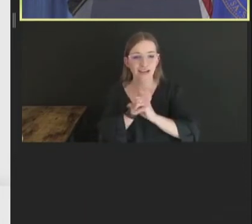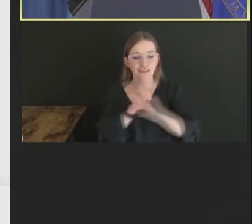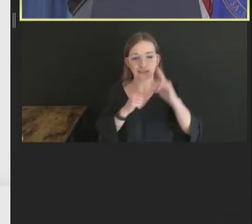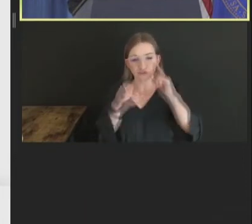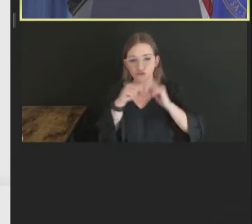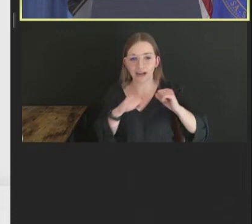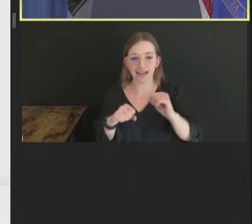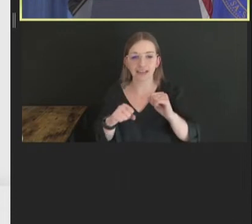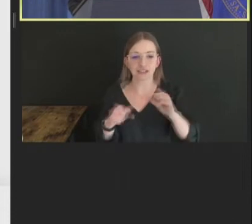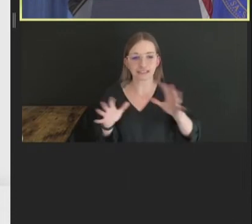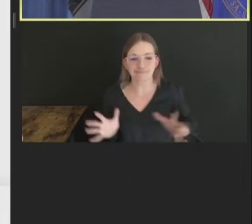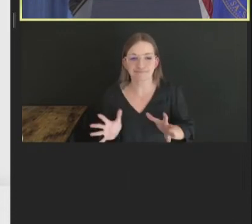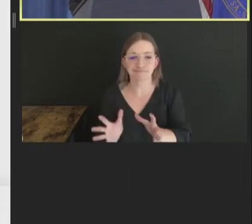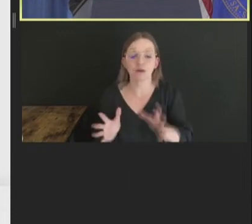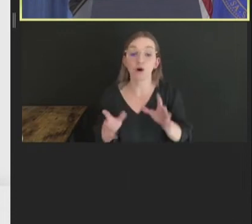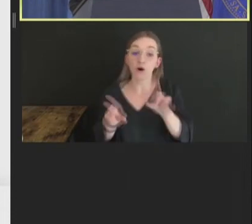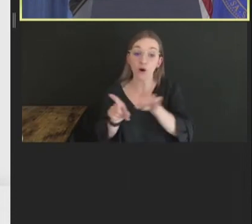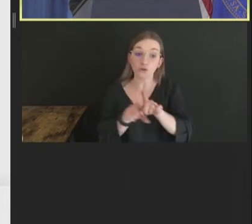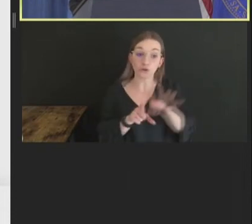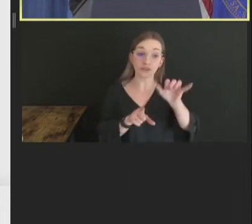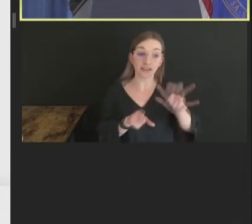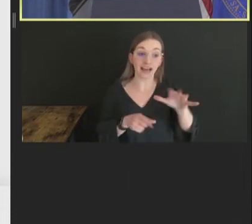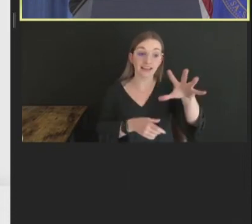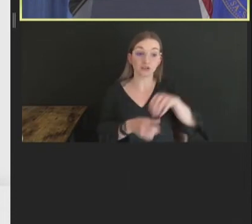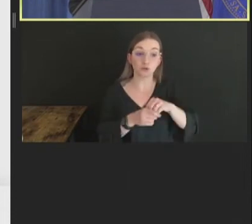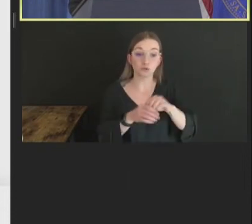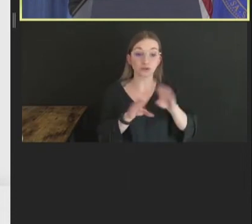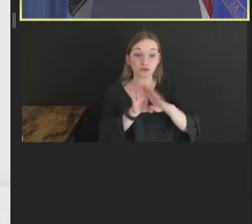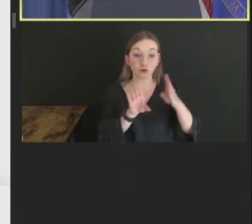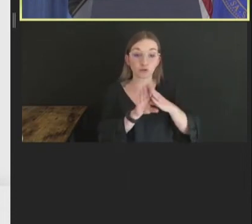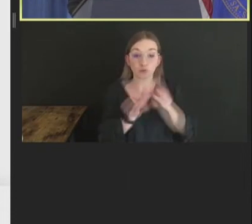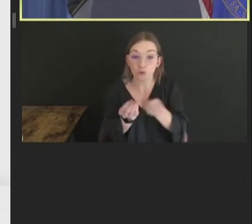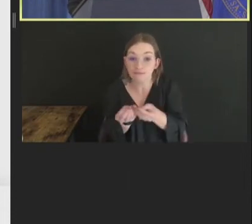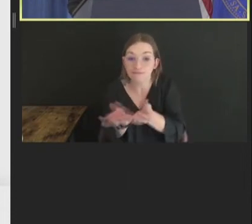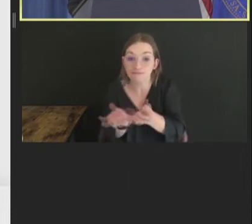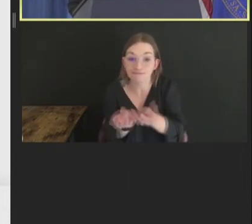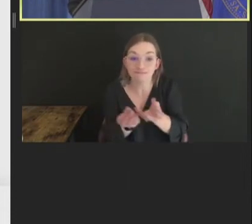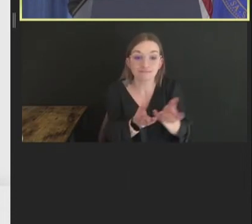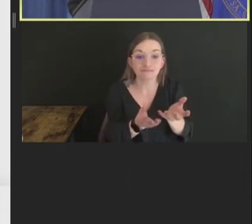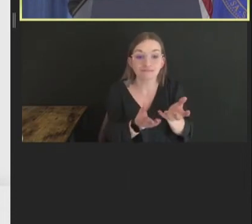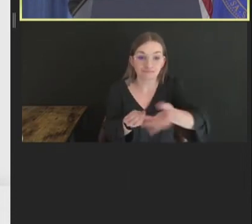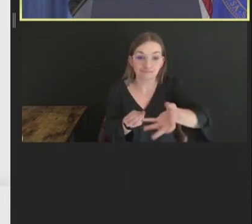also included door-to-door delivery of fliers and whatnot, and of course was featured in Spanish.